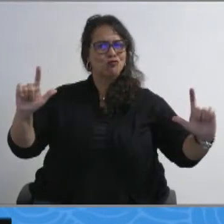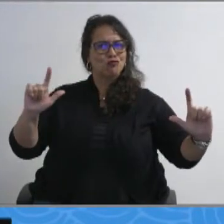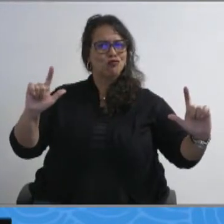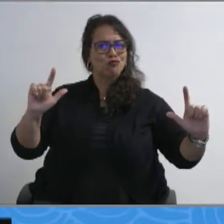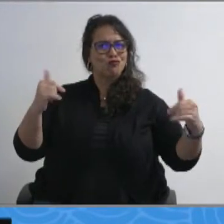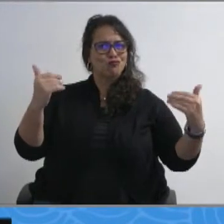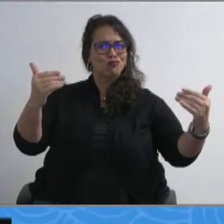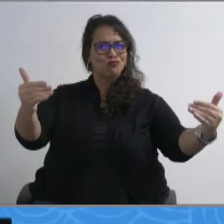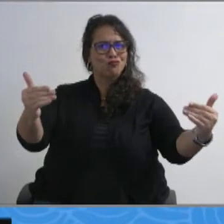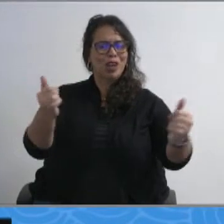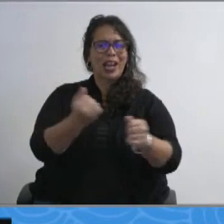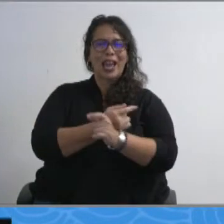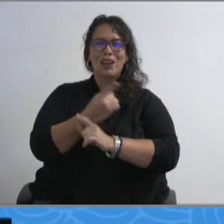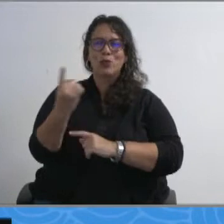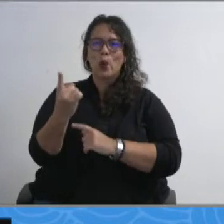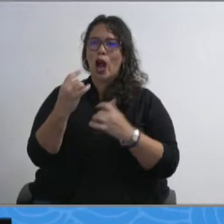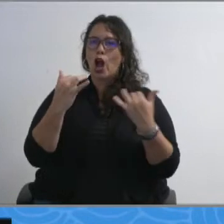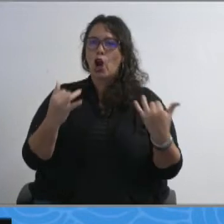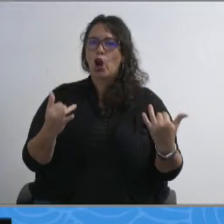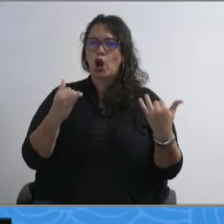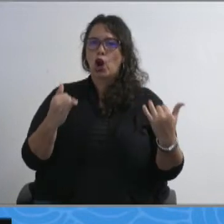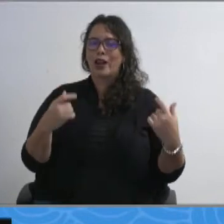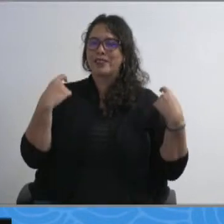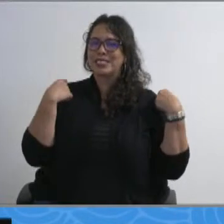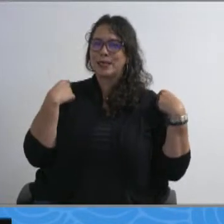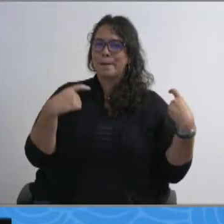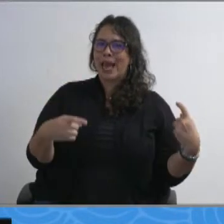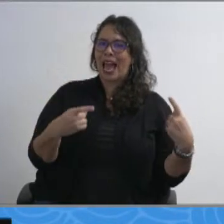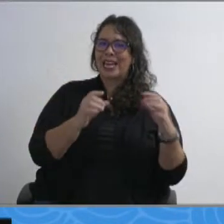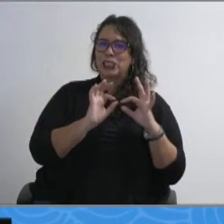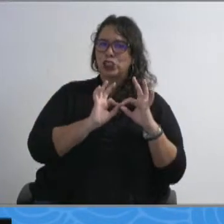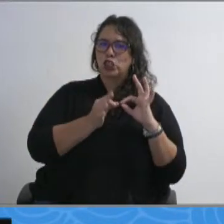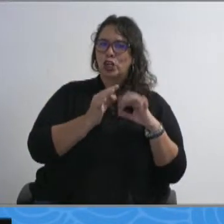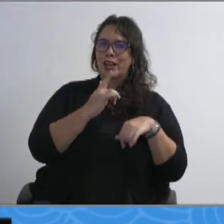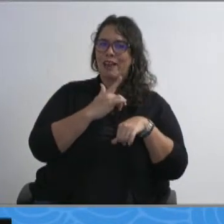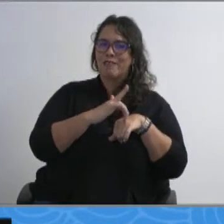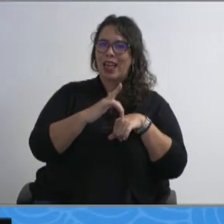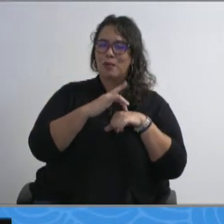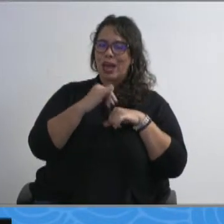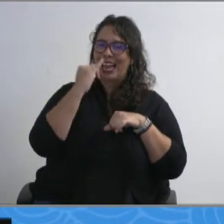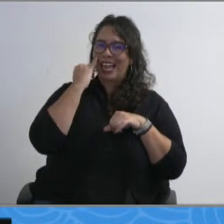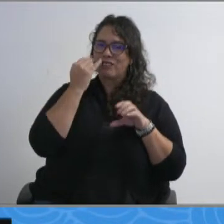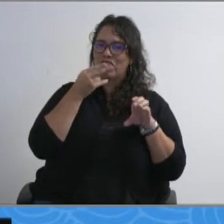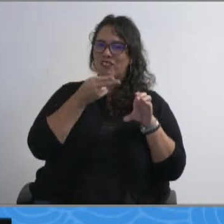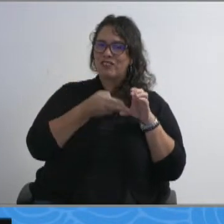We currently have a Spanish interpretation available if you're joining us via Zoom,